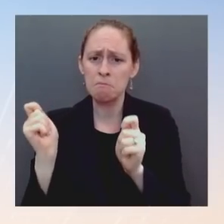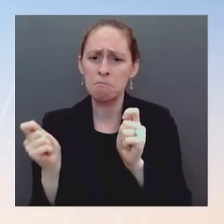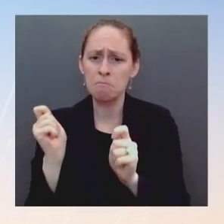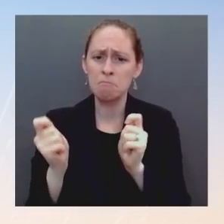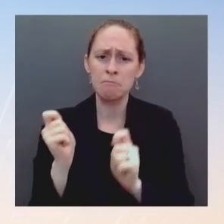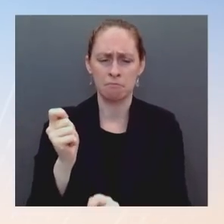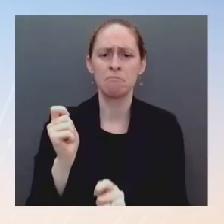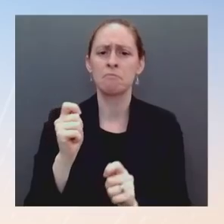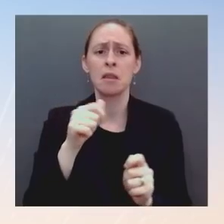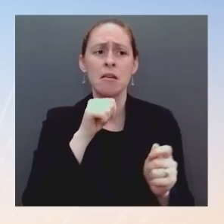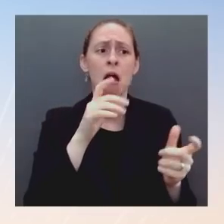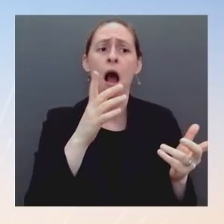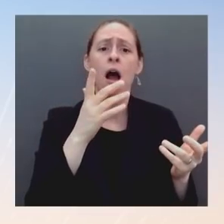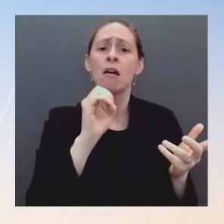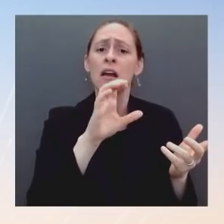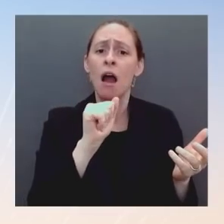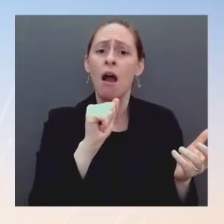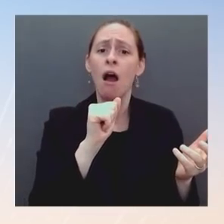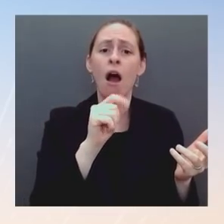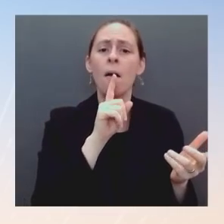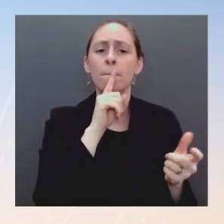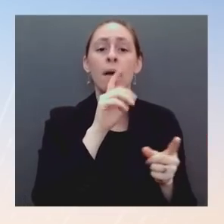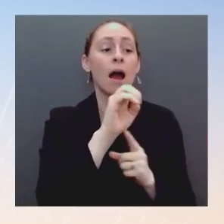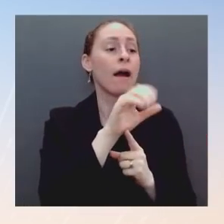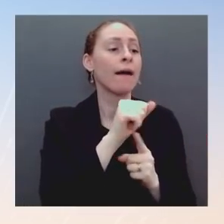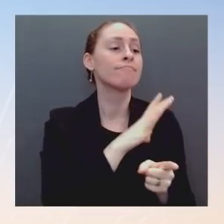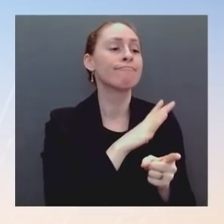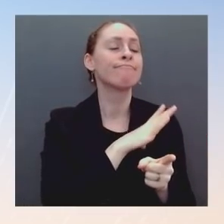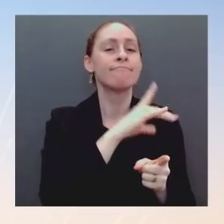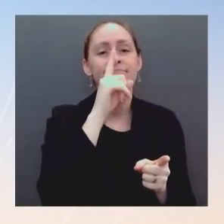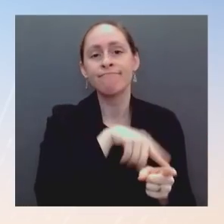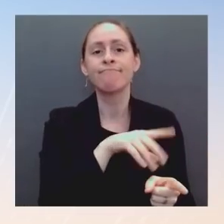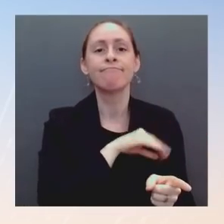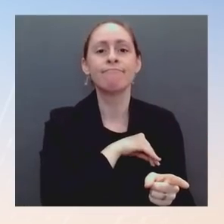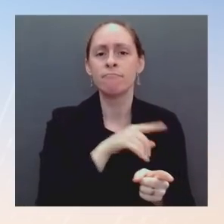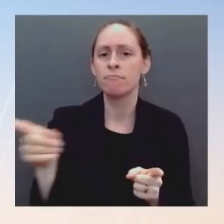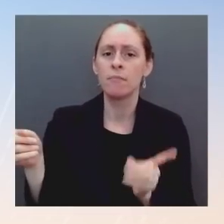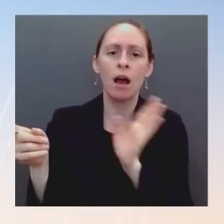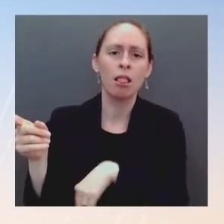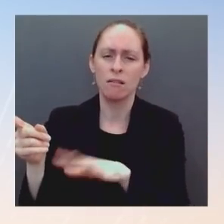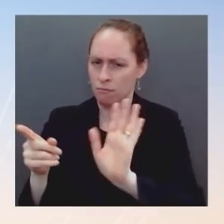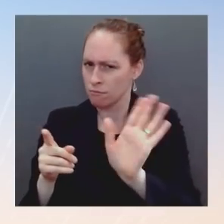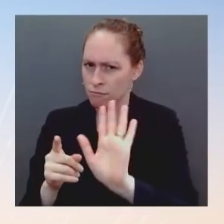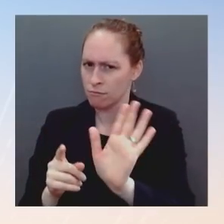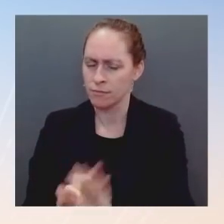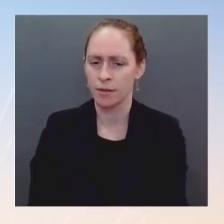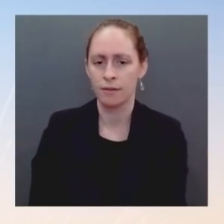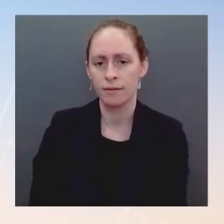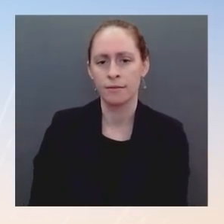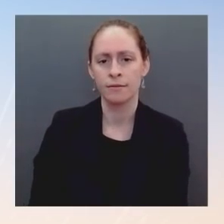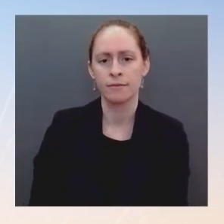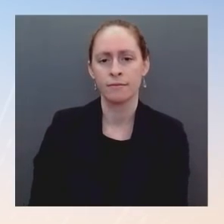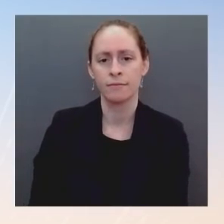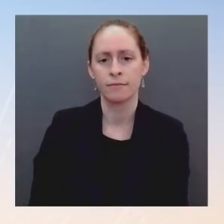The Press: And lastly, at least six HBCUs received bomb threats today. Ms. Psaki: Yeah. The Press: The FBI says it's aware of these threats